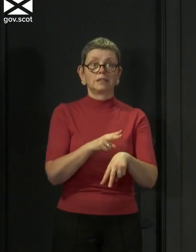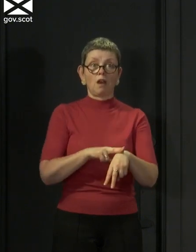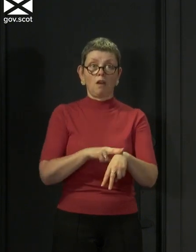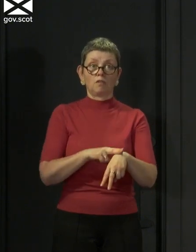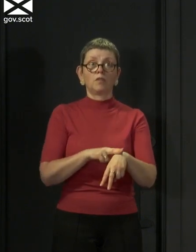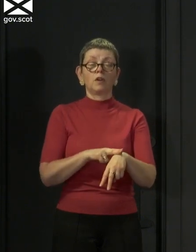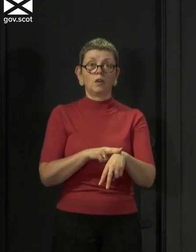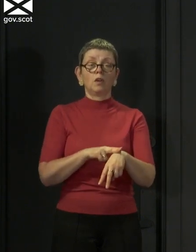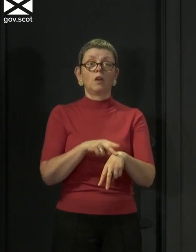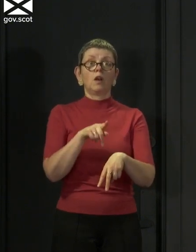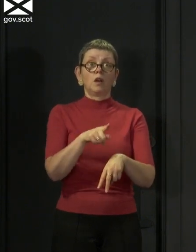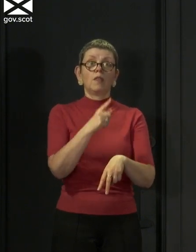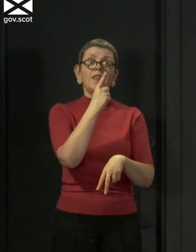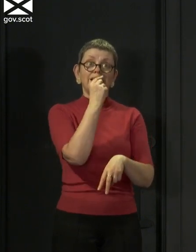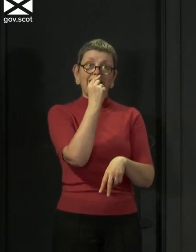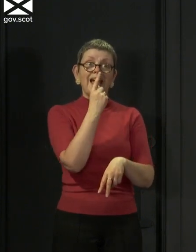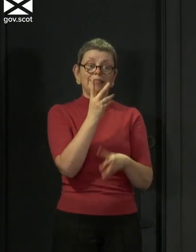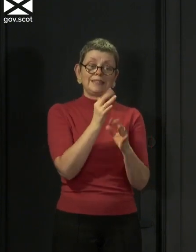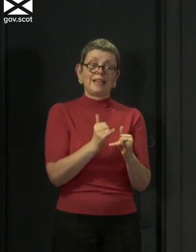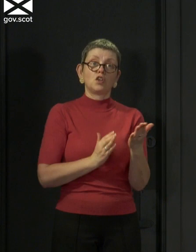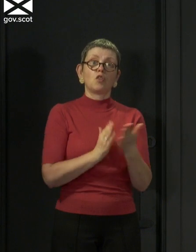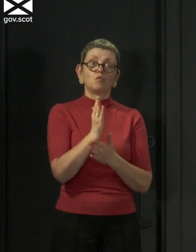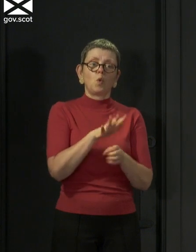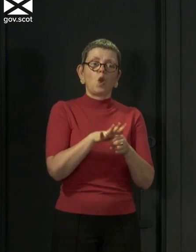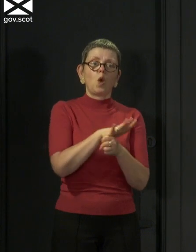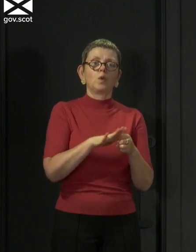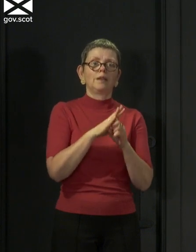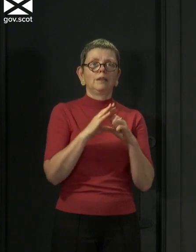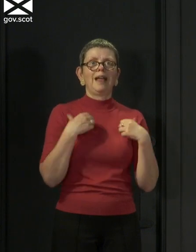testing should be available through their local health board which avoids the need to